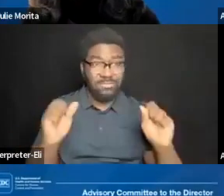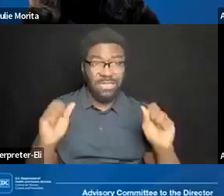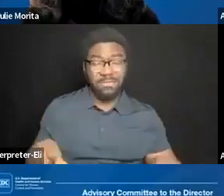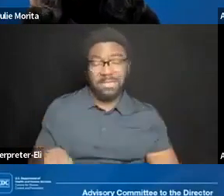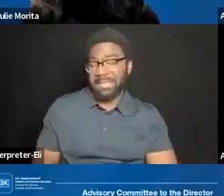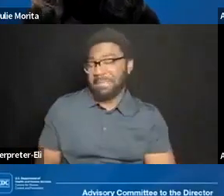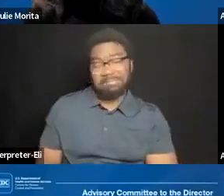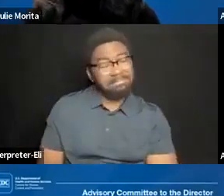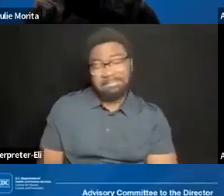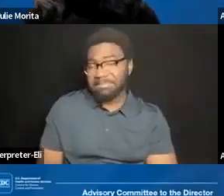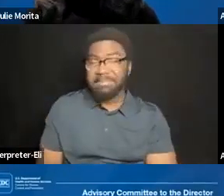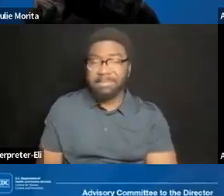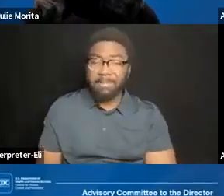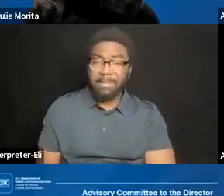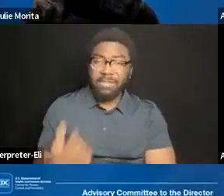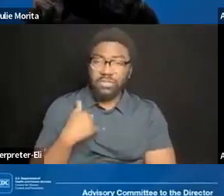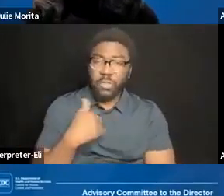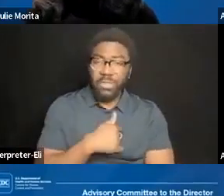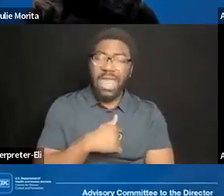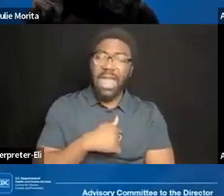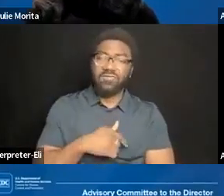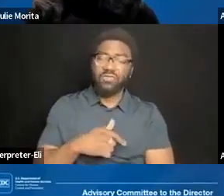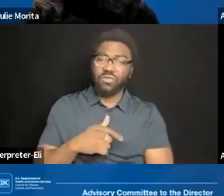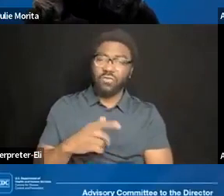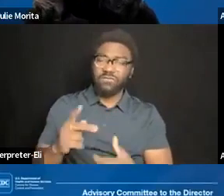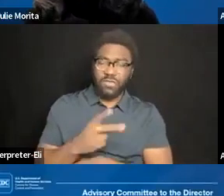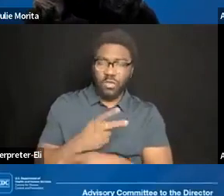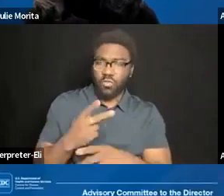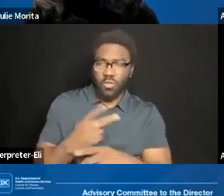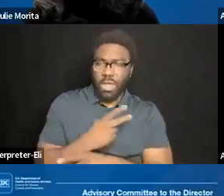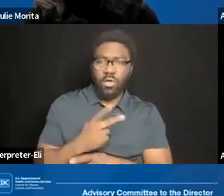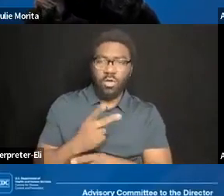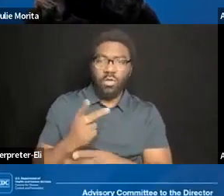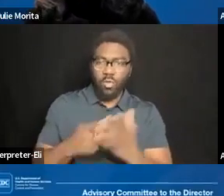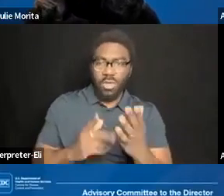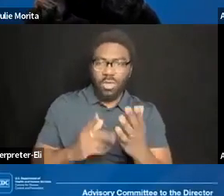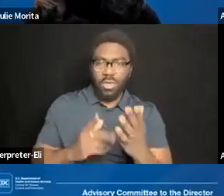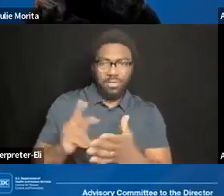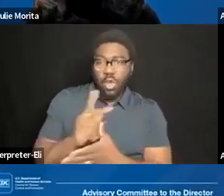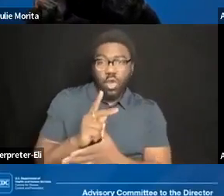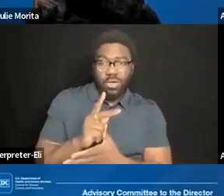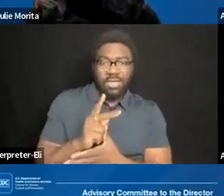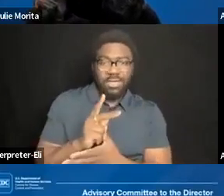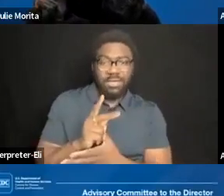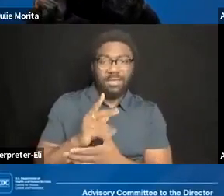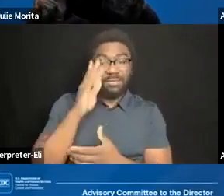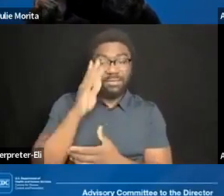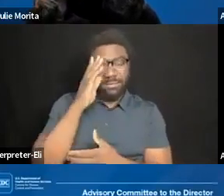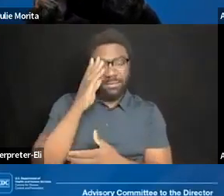from a public health response readiness and to support those core missions across public health, what do we want to prioritize for the next couple of years?